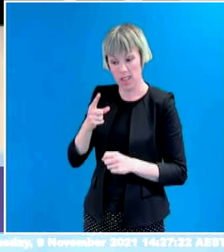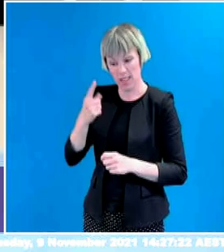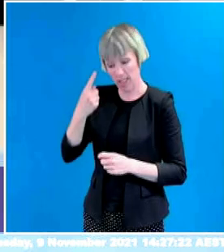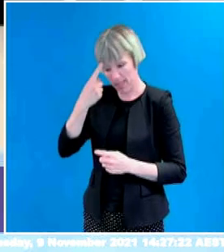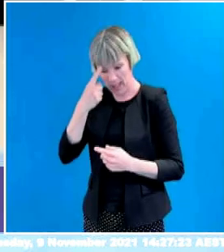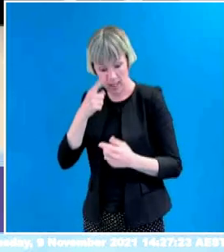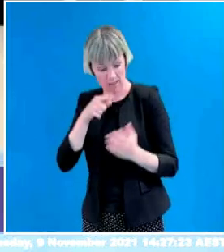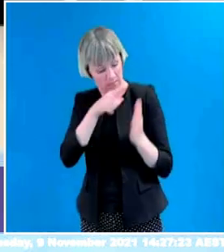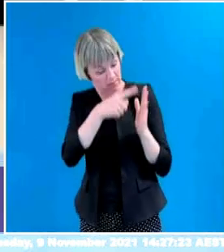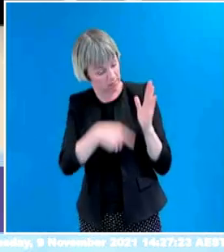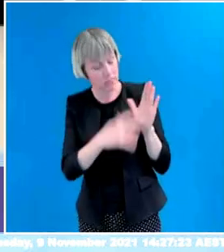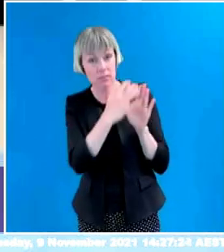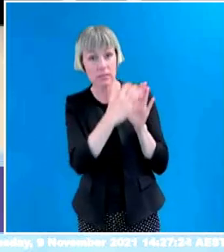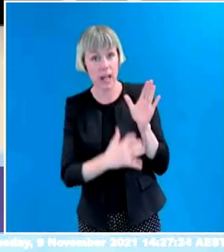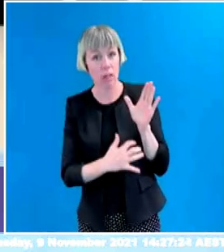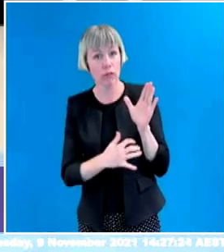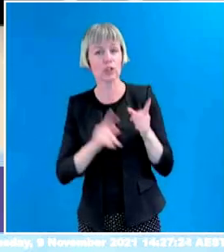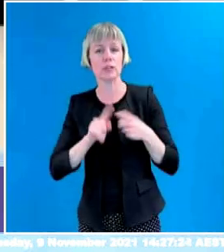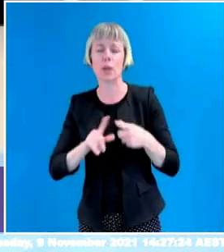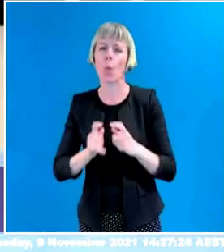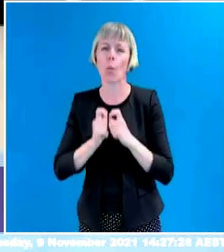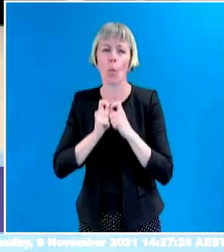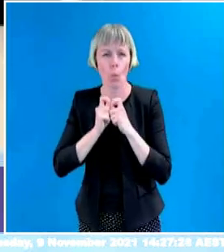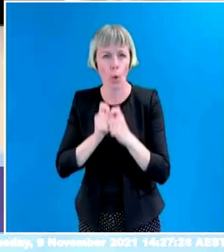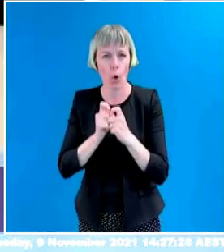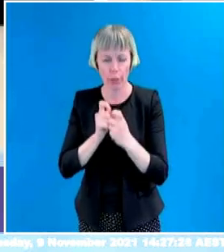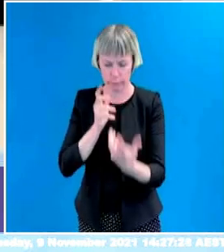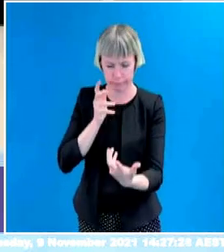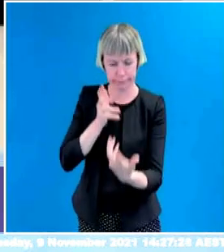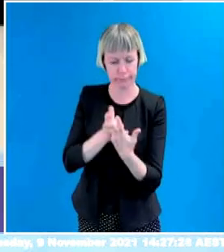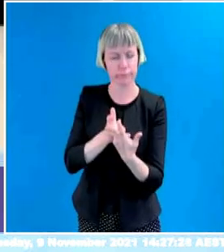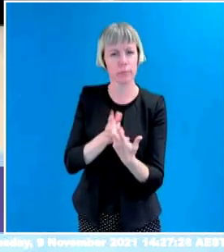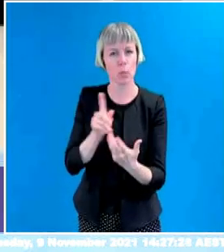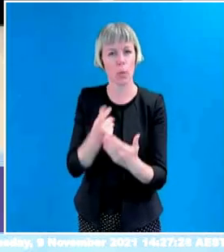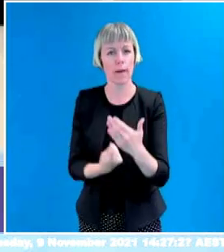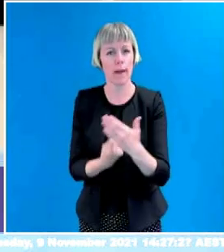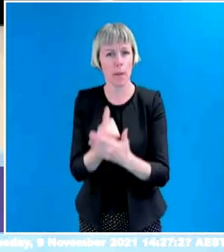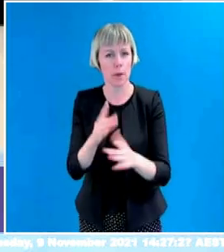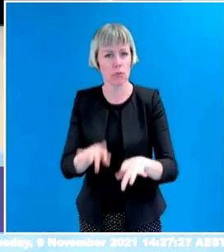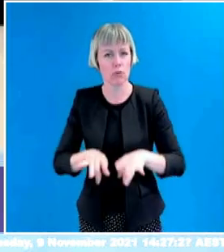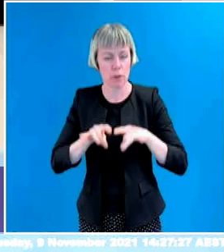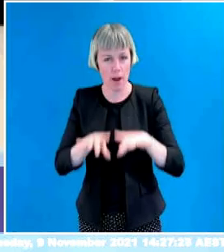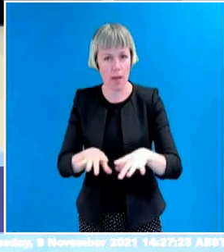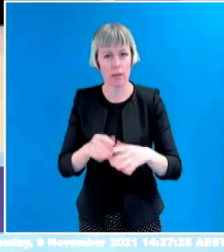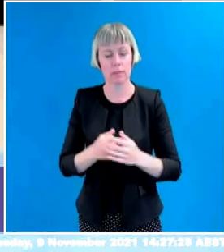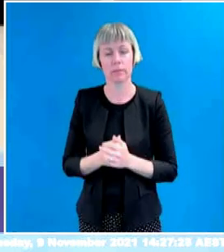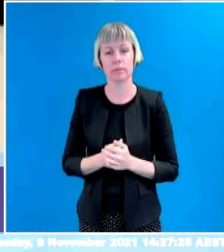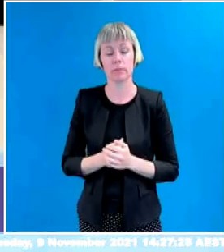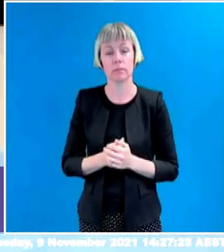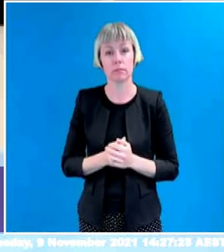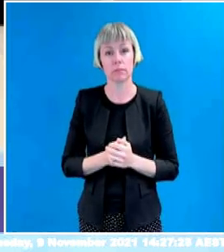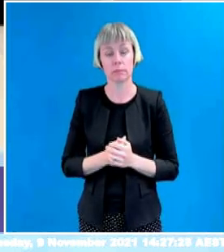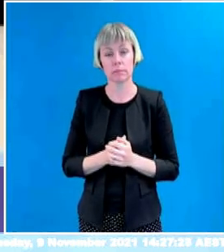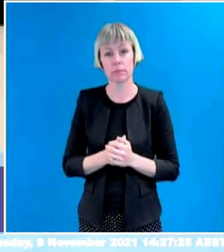Until policy changes, the text of the convention, particularly in the first